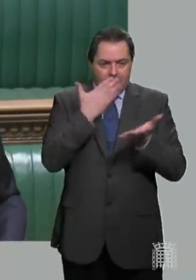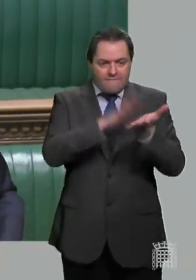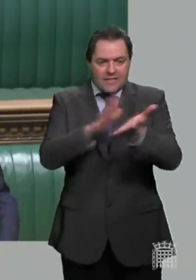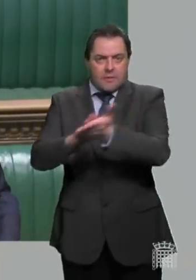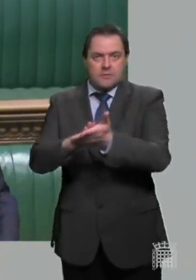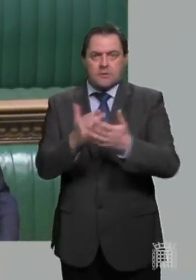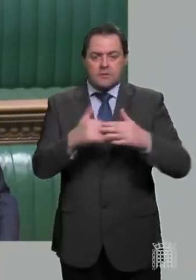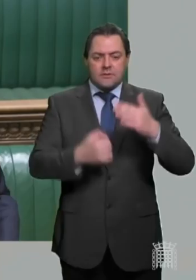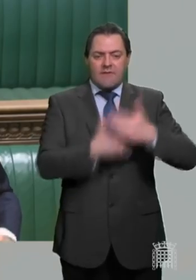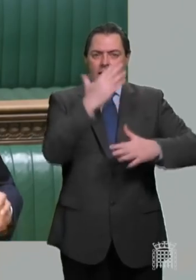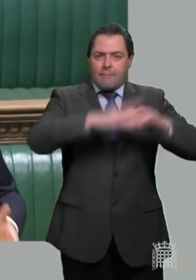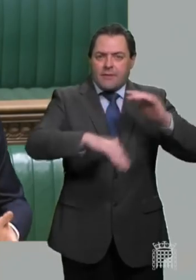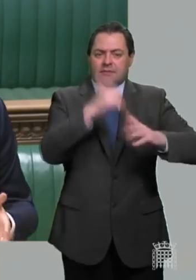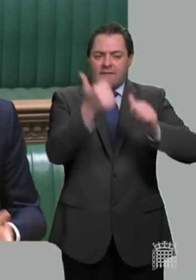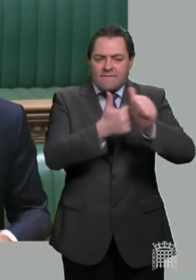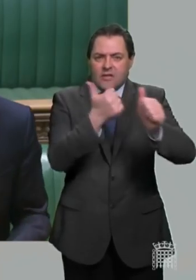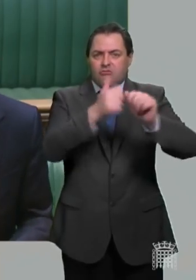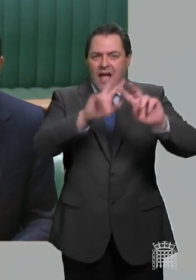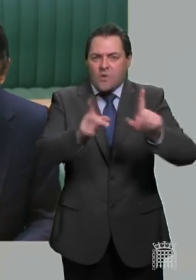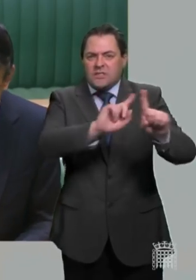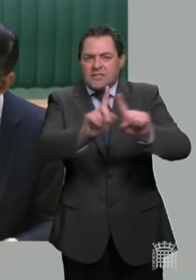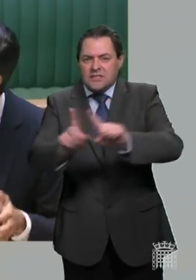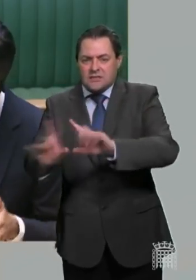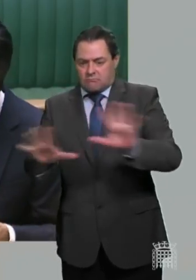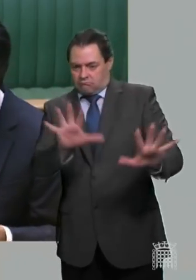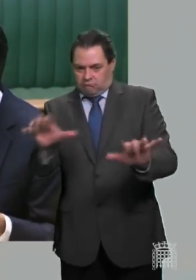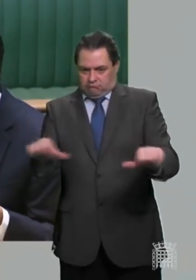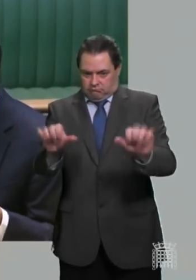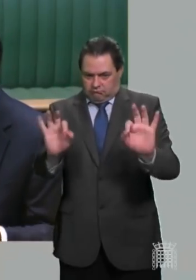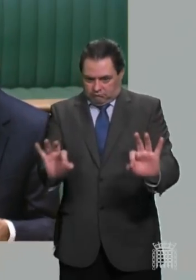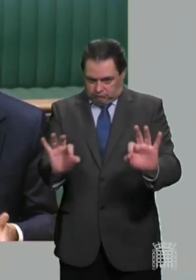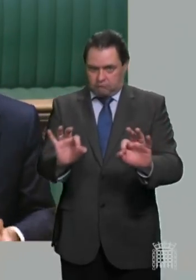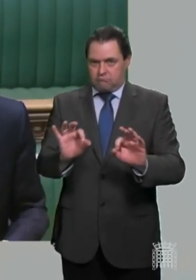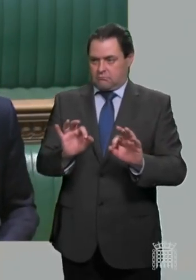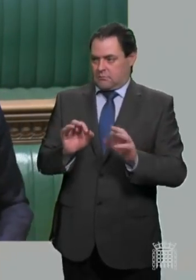The question is how we achieve that—how we balance the extraordinary support we are